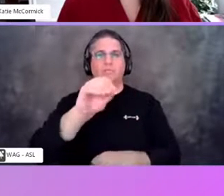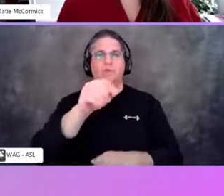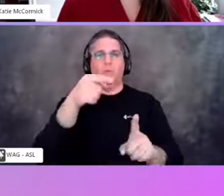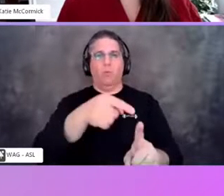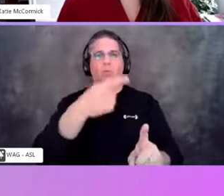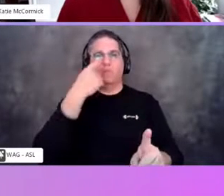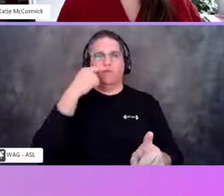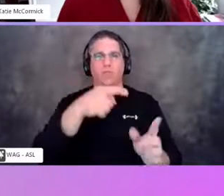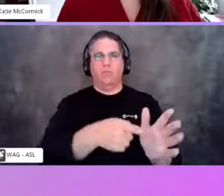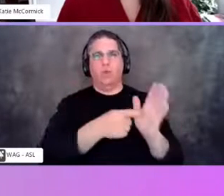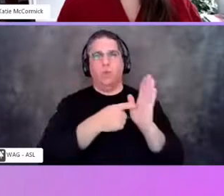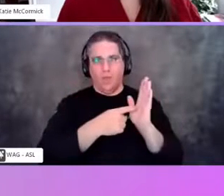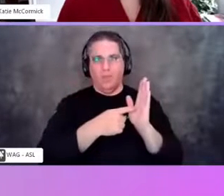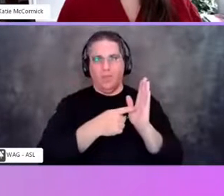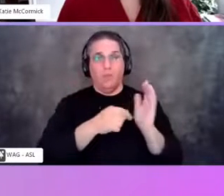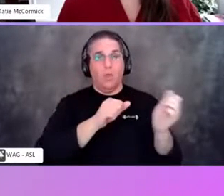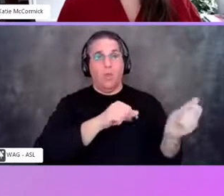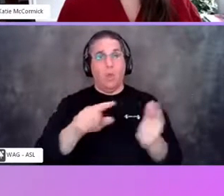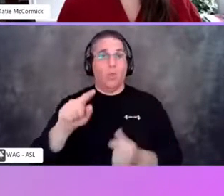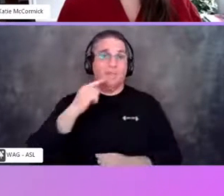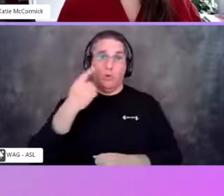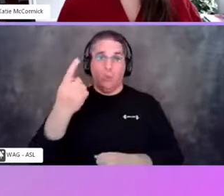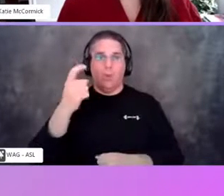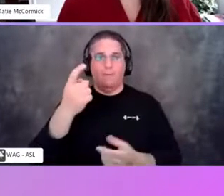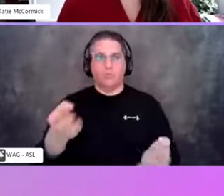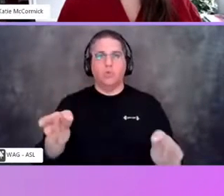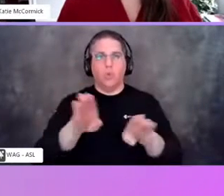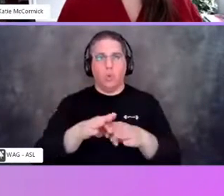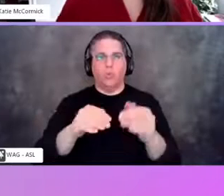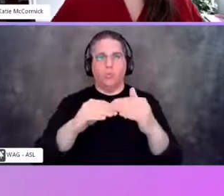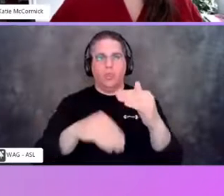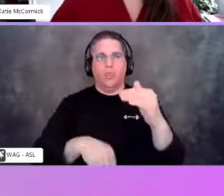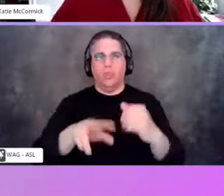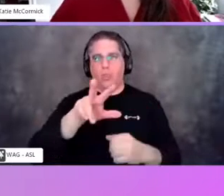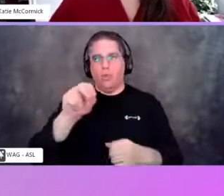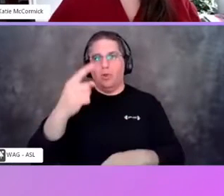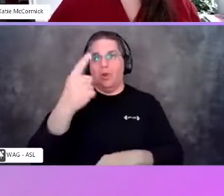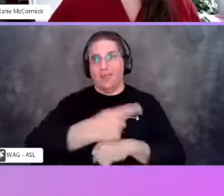severity 1 issue open longer than 35 days, we're going to